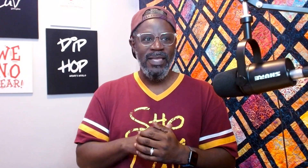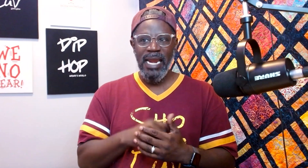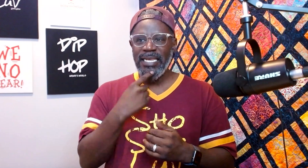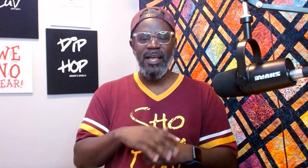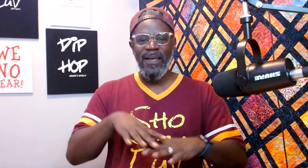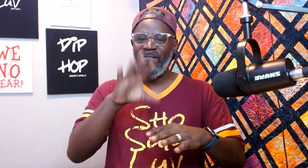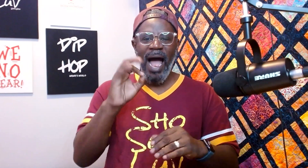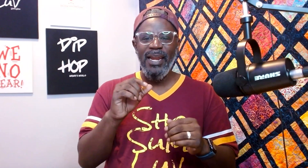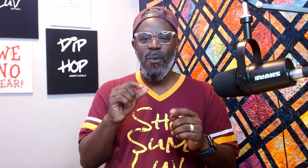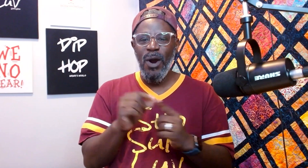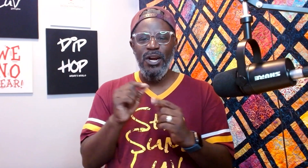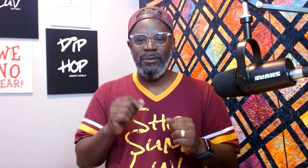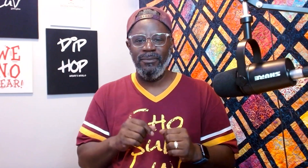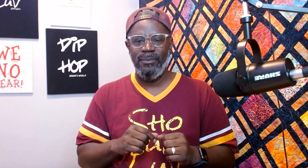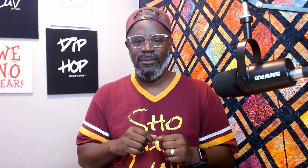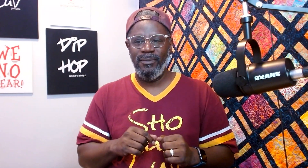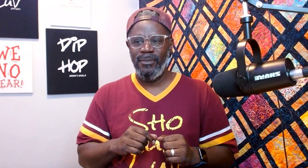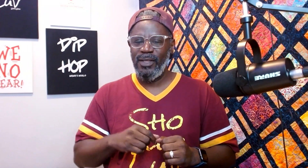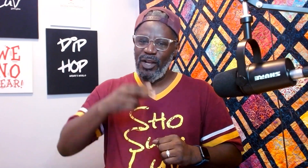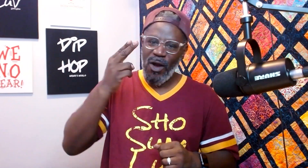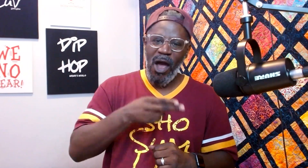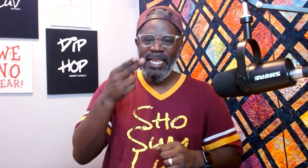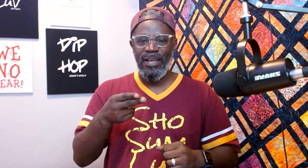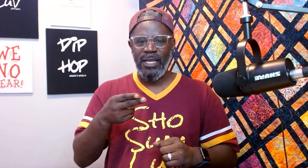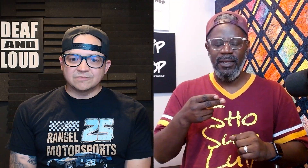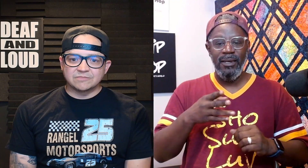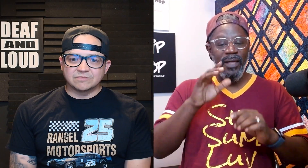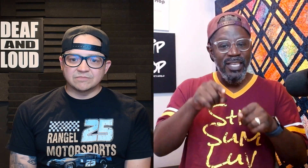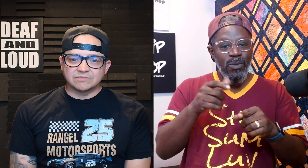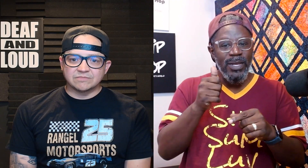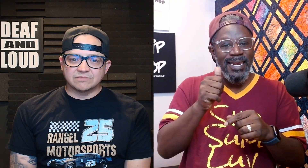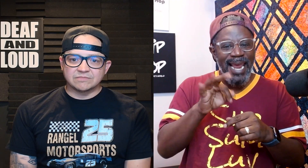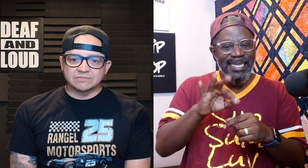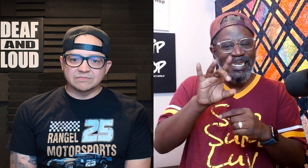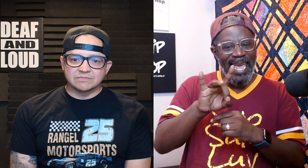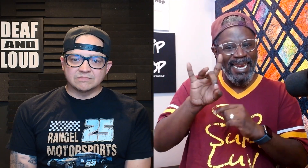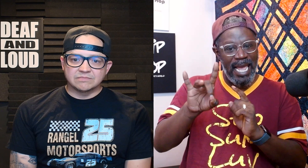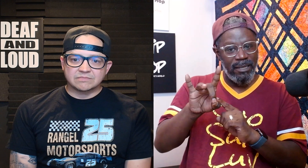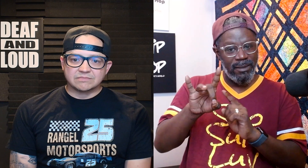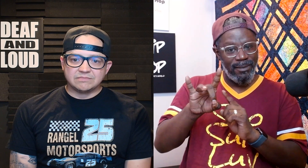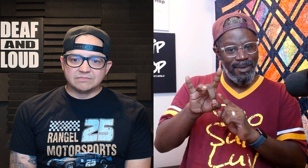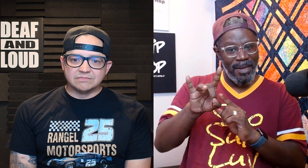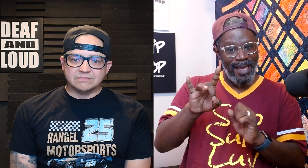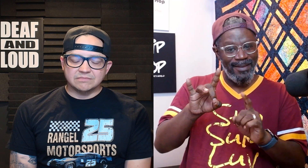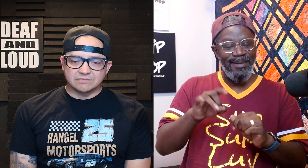He tells me to find the word "hard of hearing." Now, this was in 1988, okay?